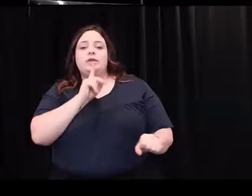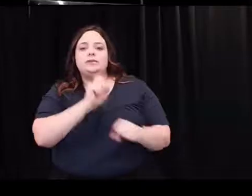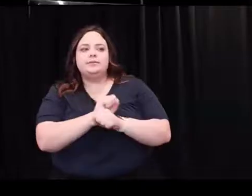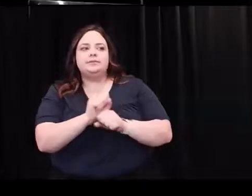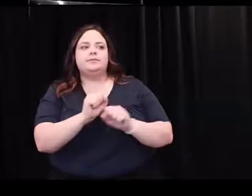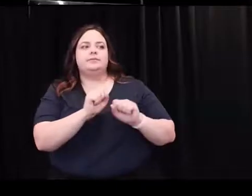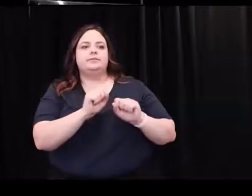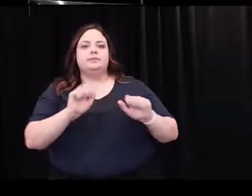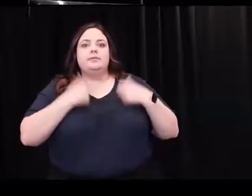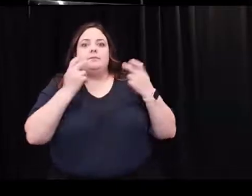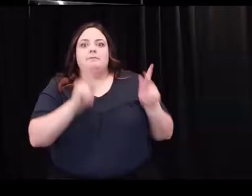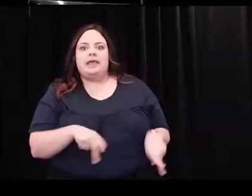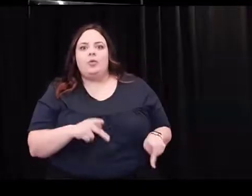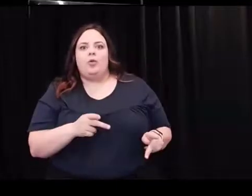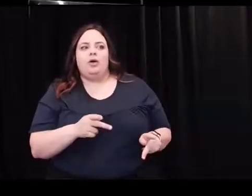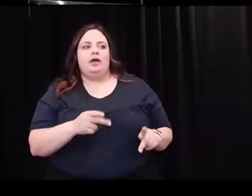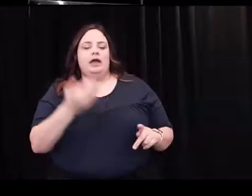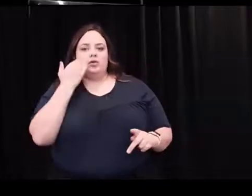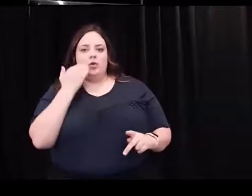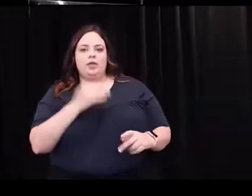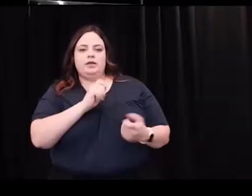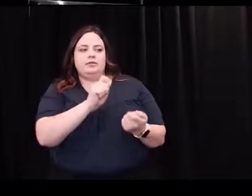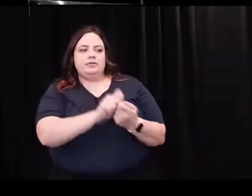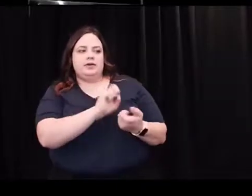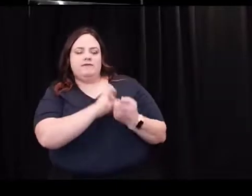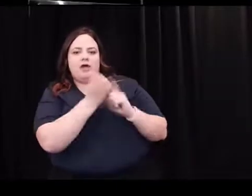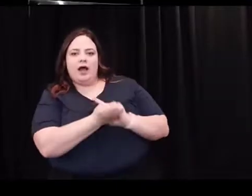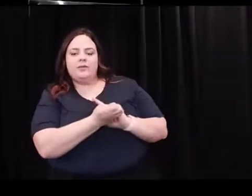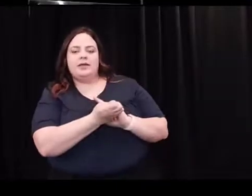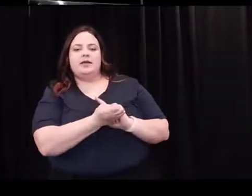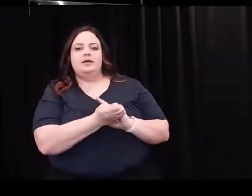in certain environments that we might not have the budget or the time or anything like that,